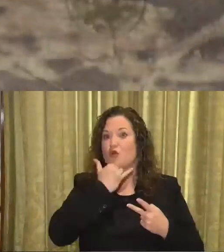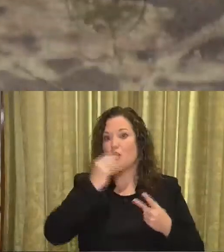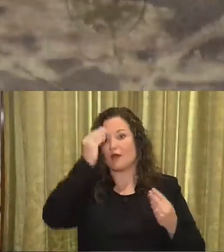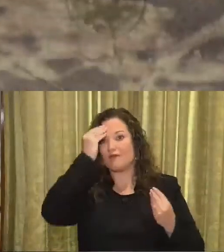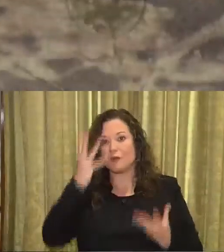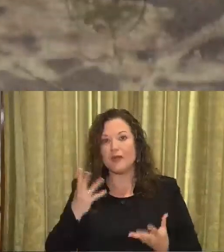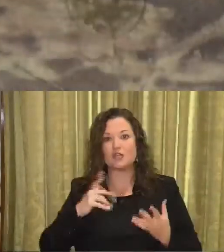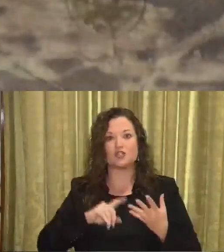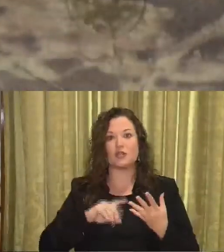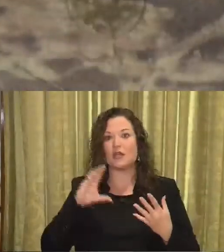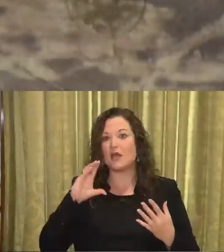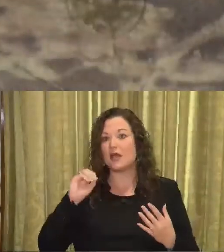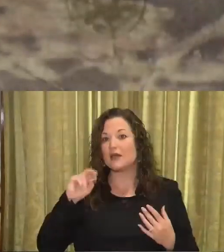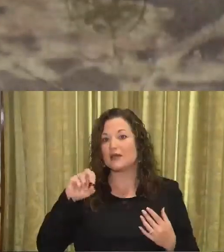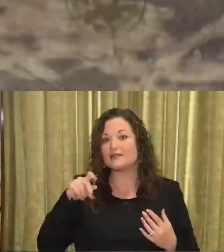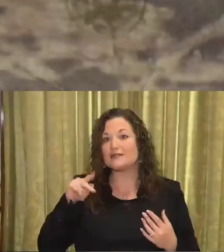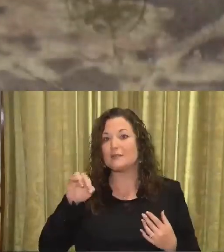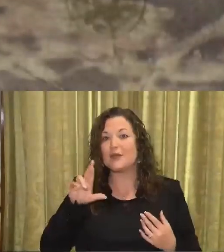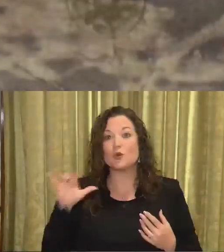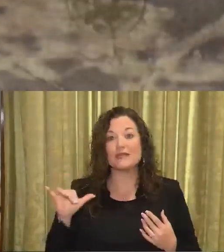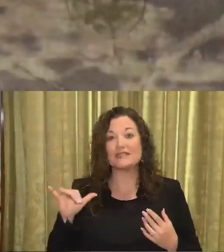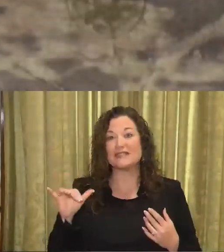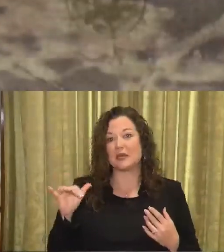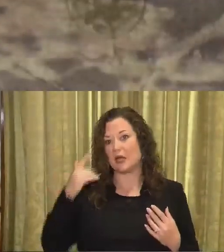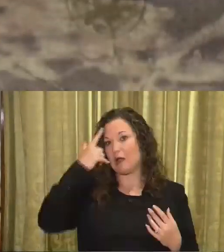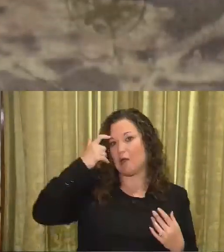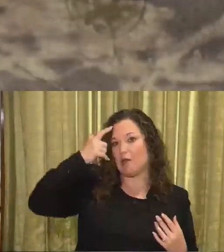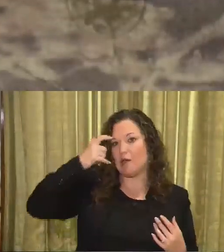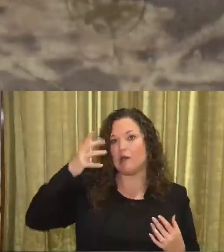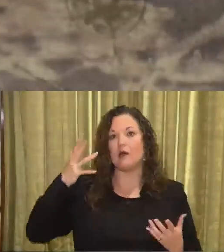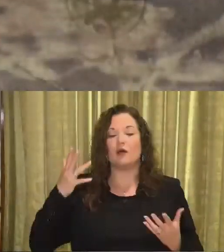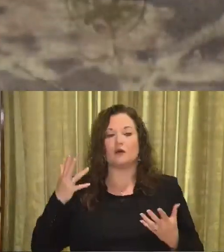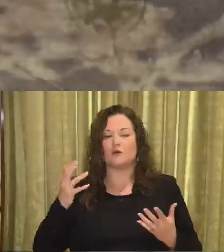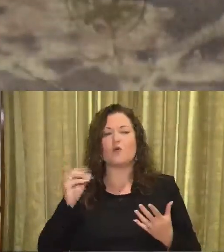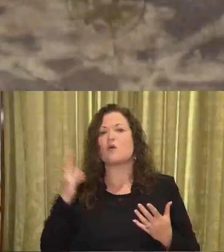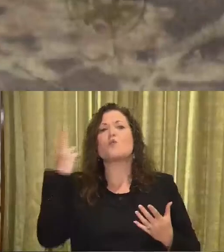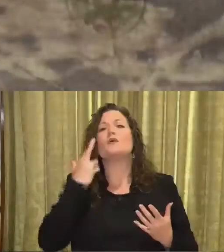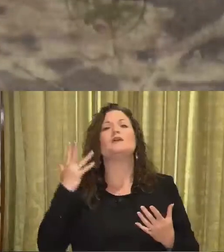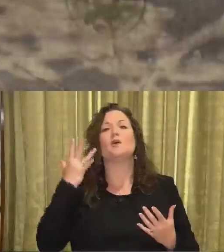I mean, what are some of those other reasons that were? Not seeing people get the vaccine.